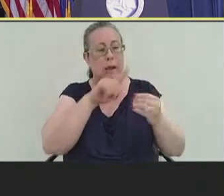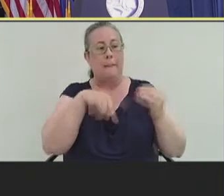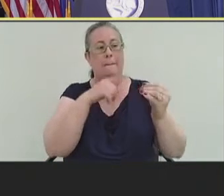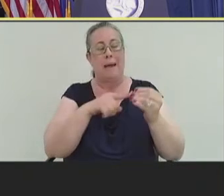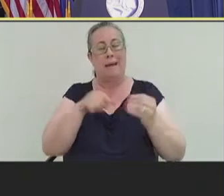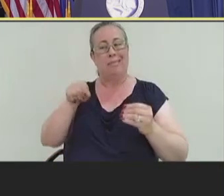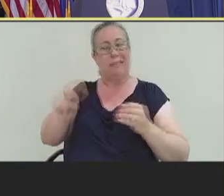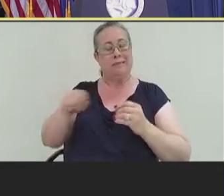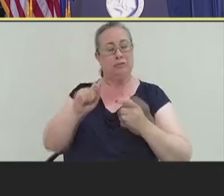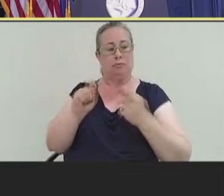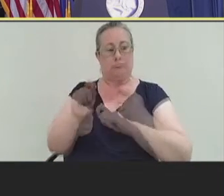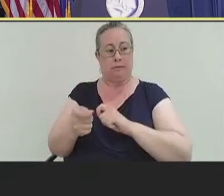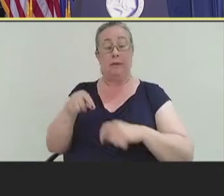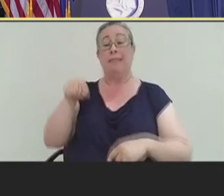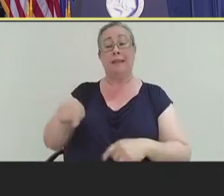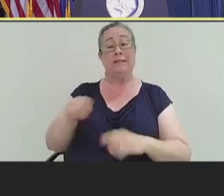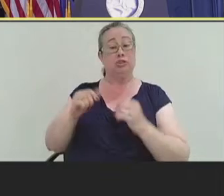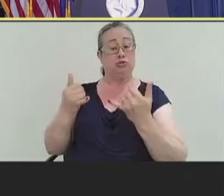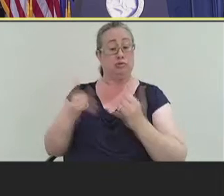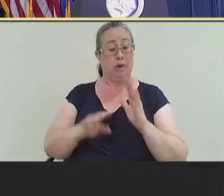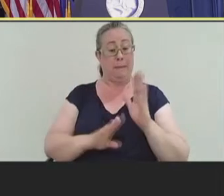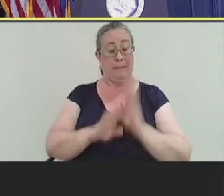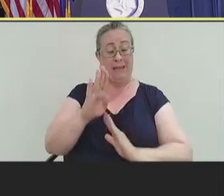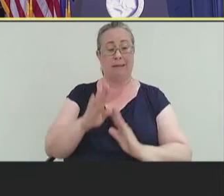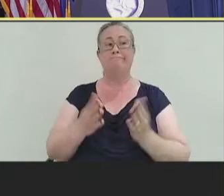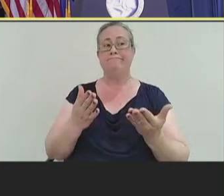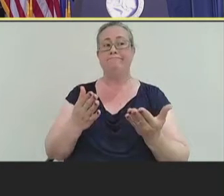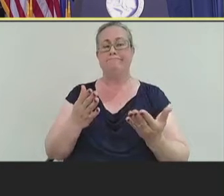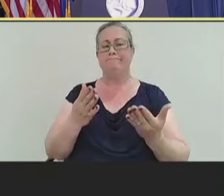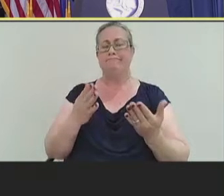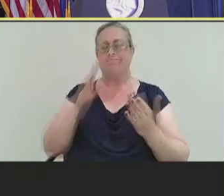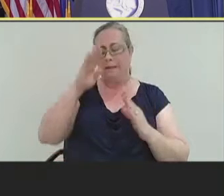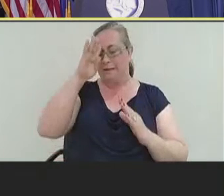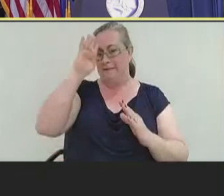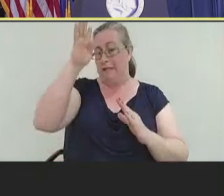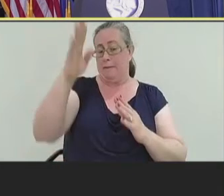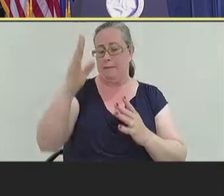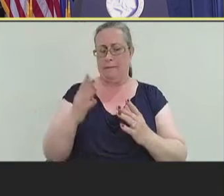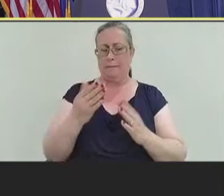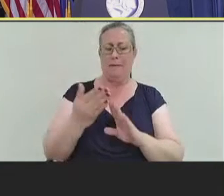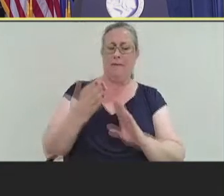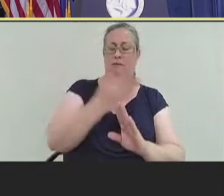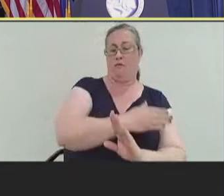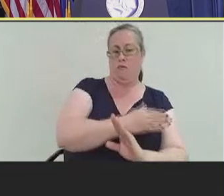This current plan was developed -- much of it was developed before the lessons of COVID-19 and the